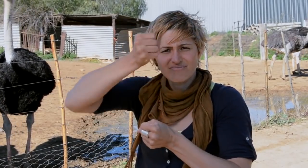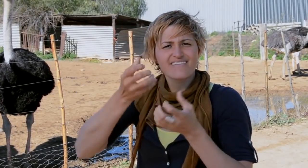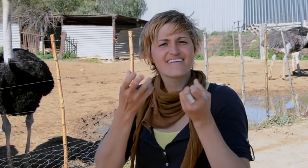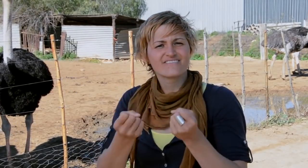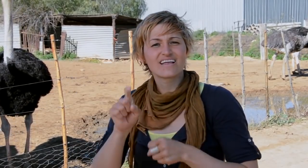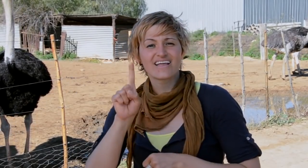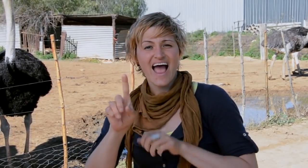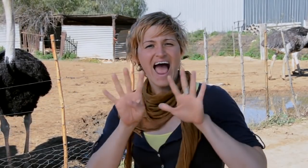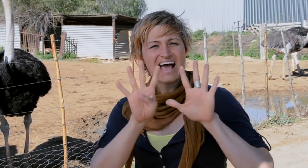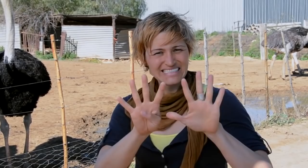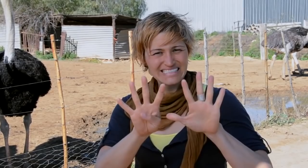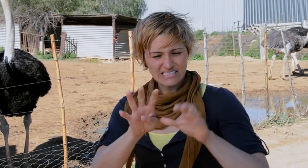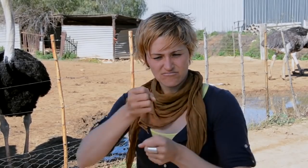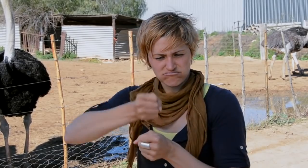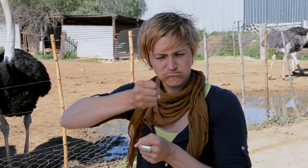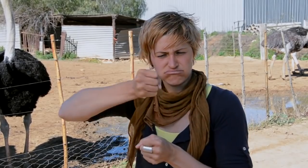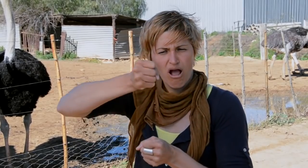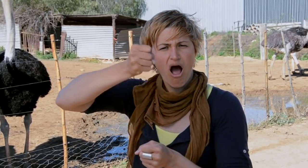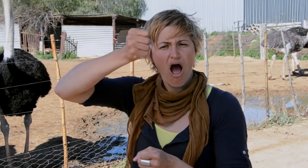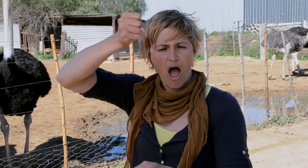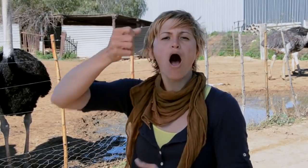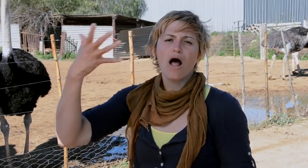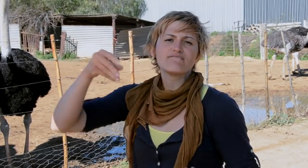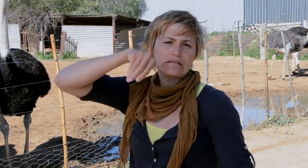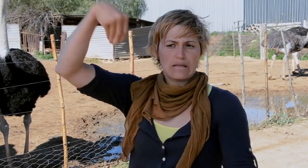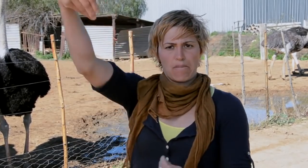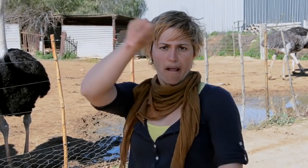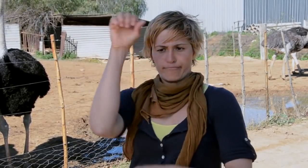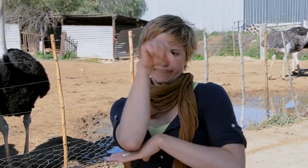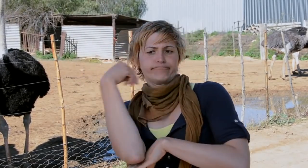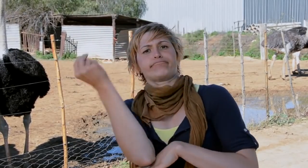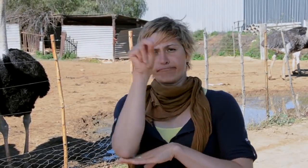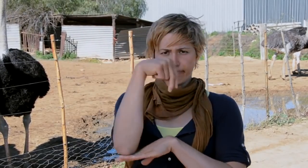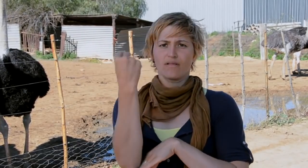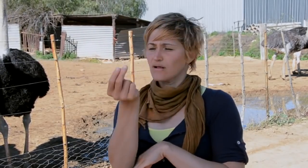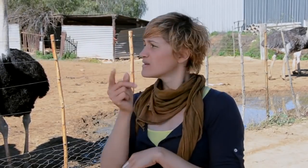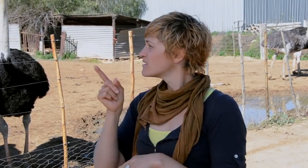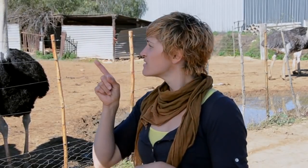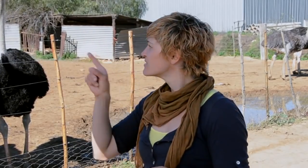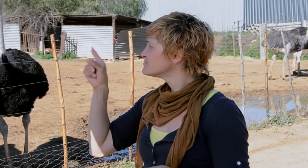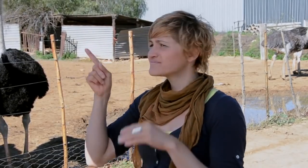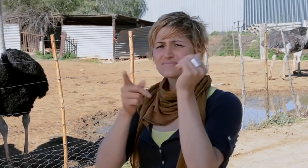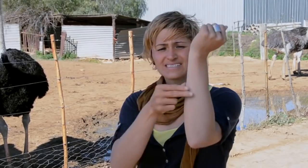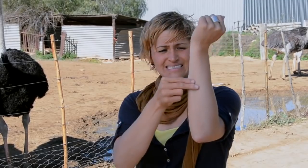The neck consists of 18 vertebrae and that allows for flexibility.